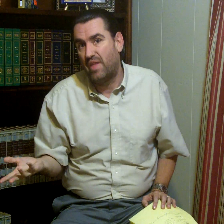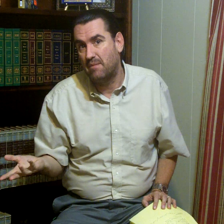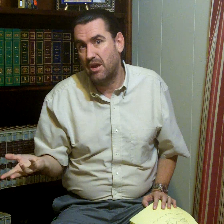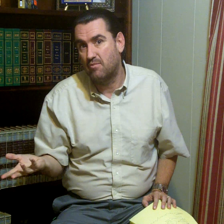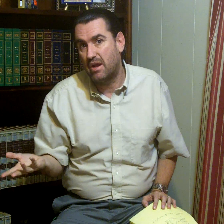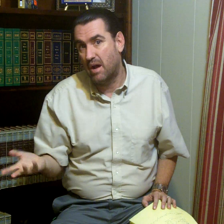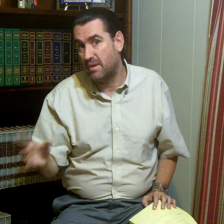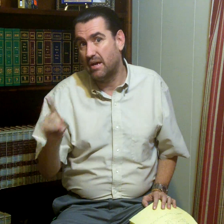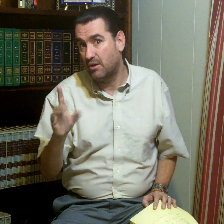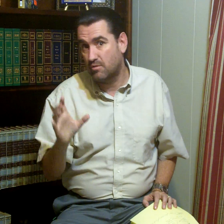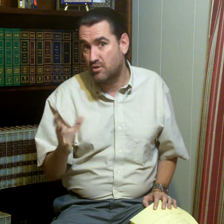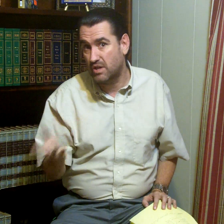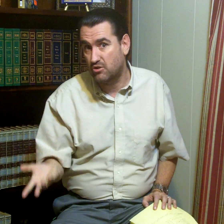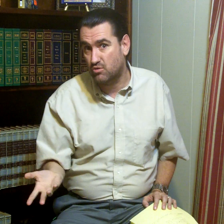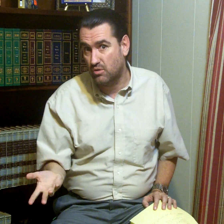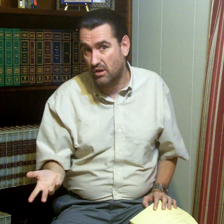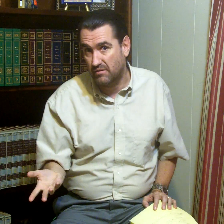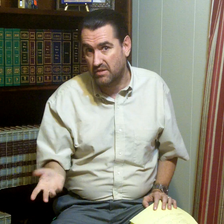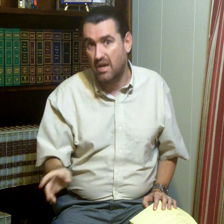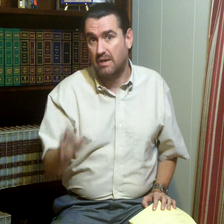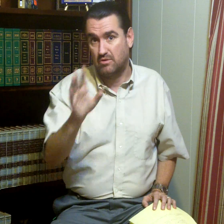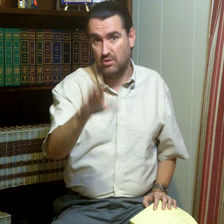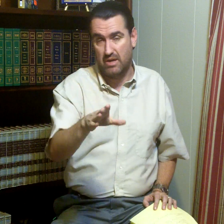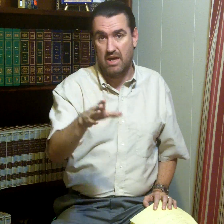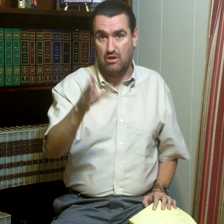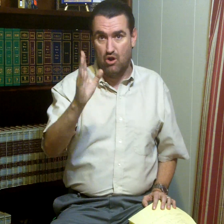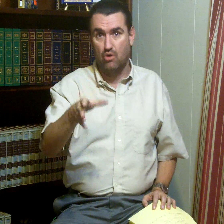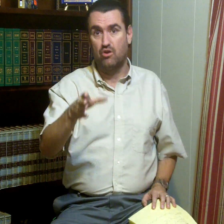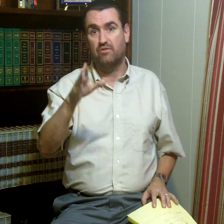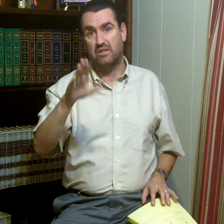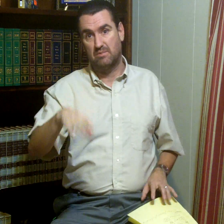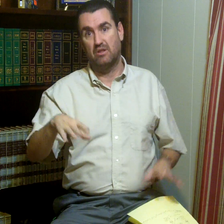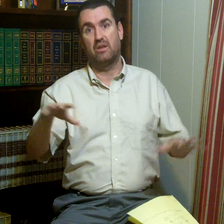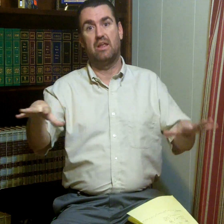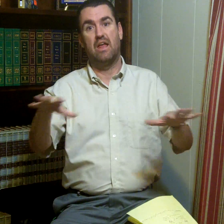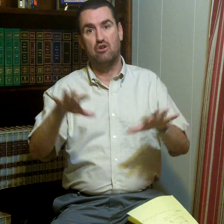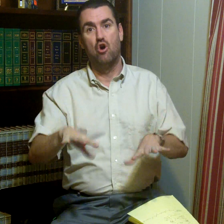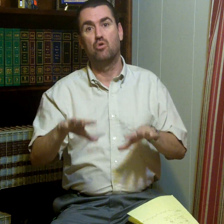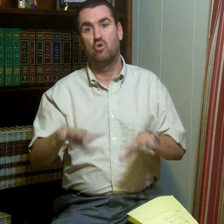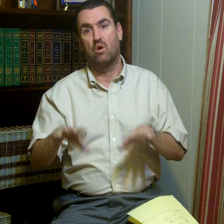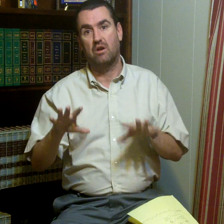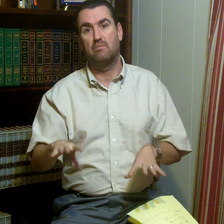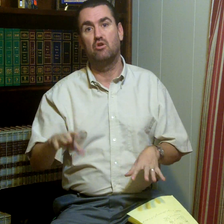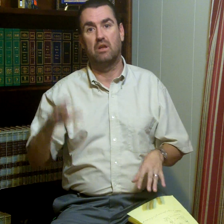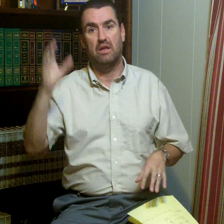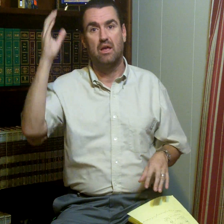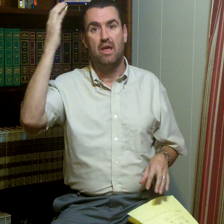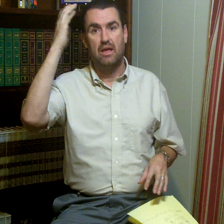That may or may not be a hundred percent true all the time so again know your flexibility and know your community